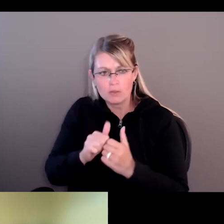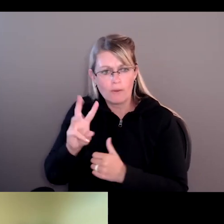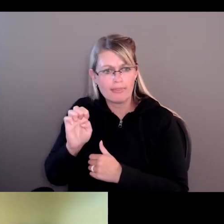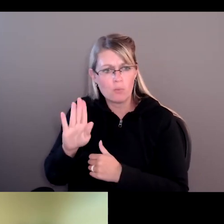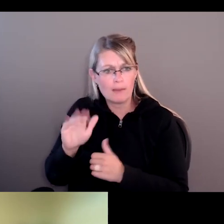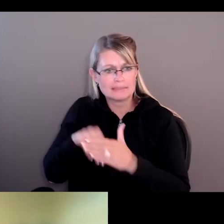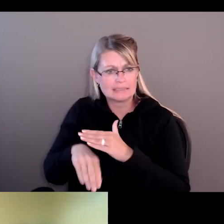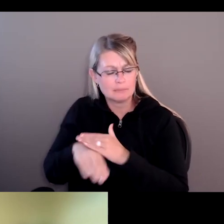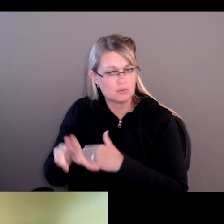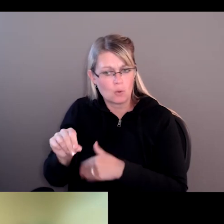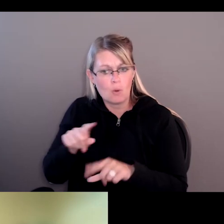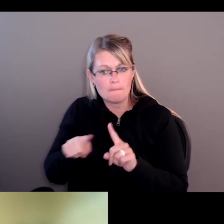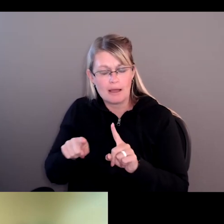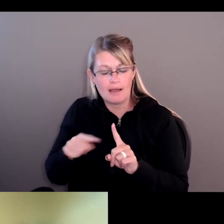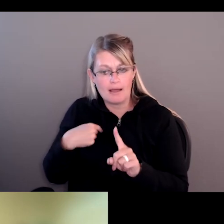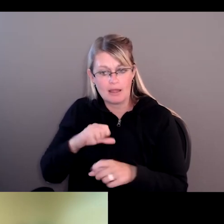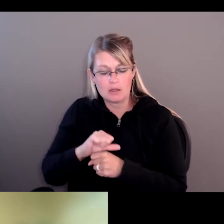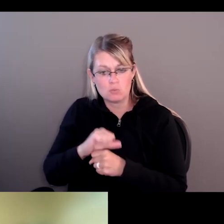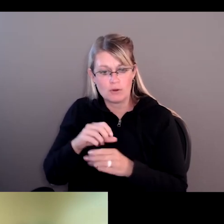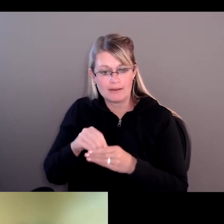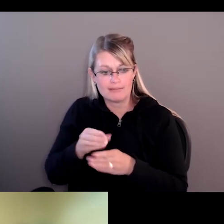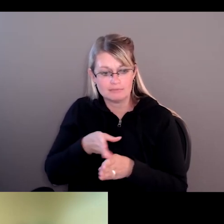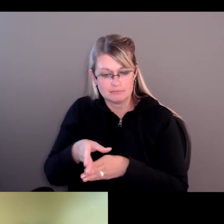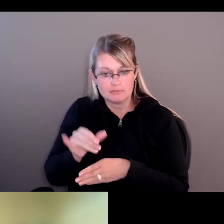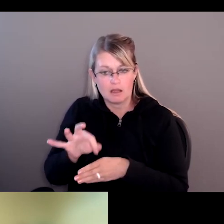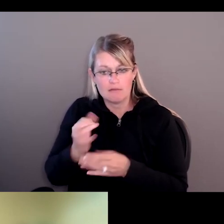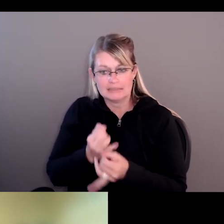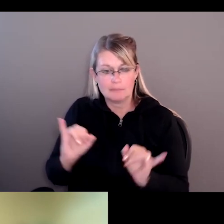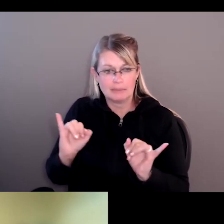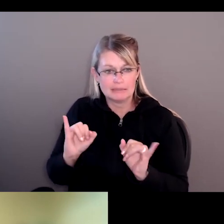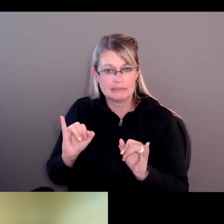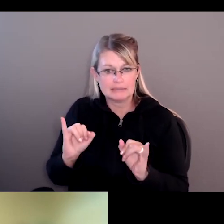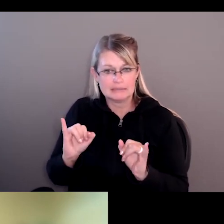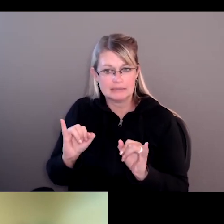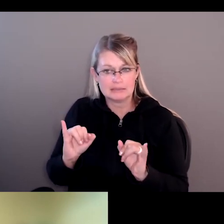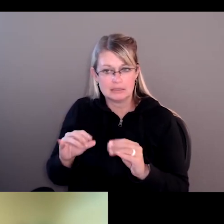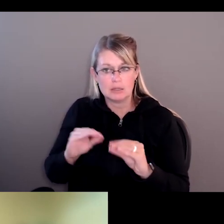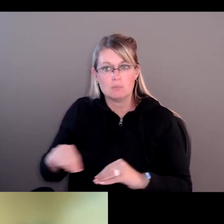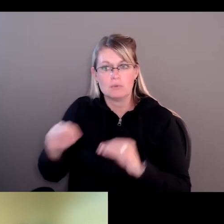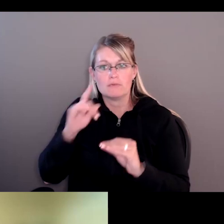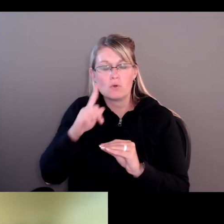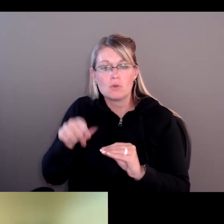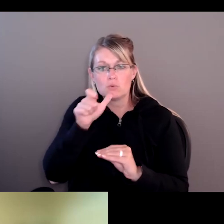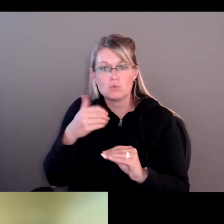but I was working in the field of the independent movement for people with disabilities.